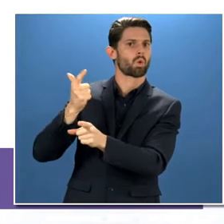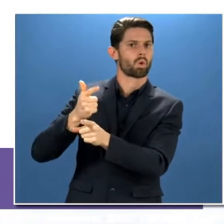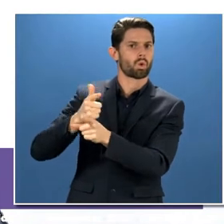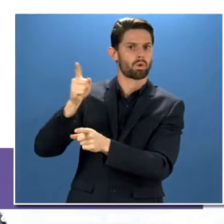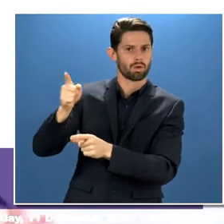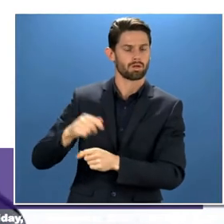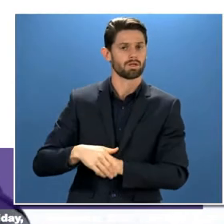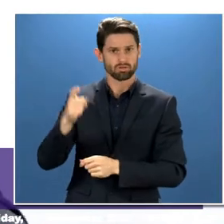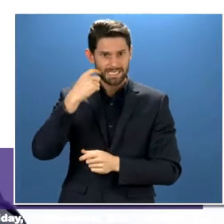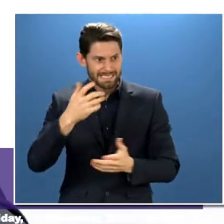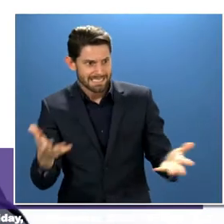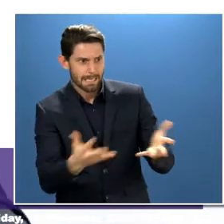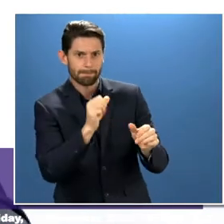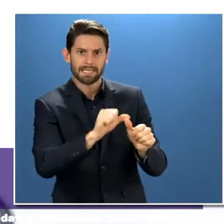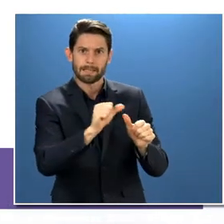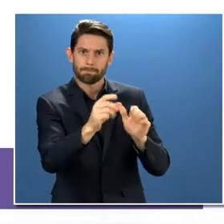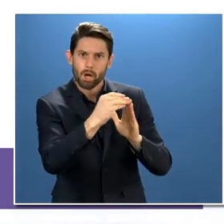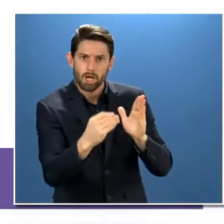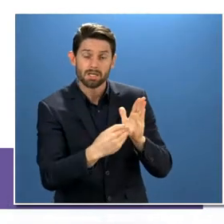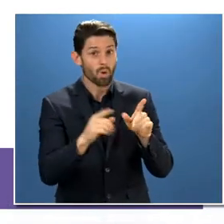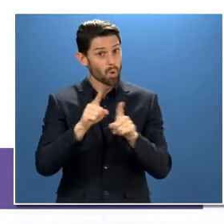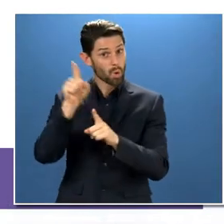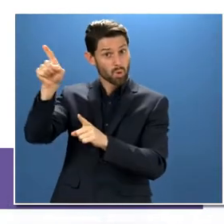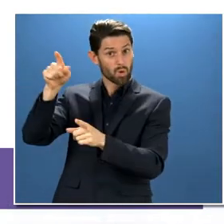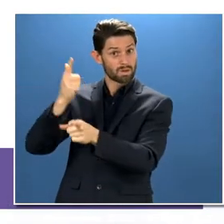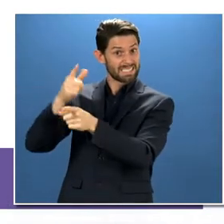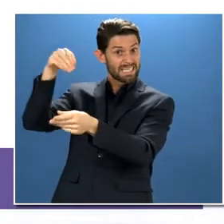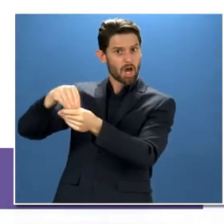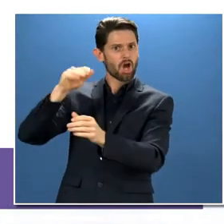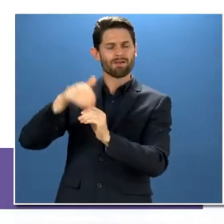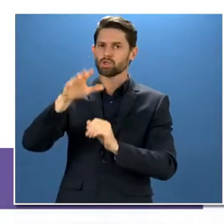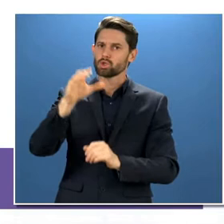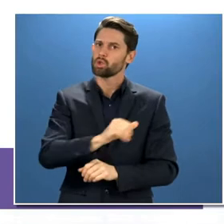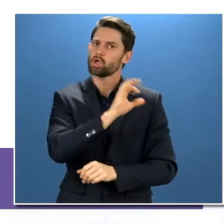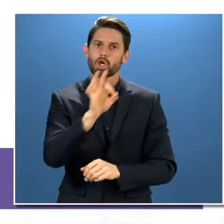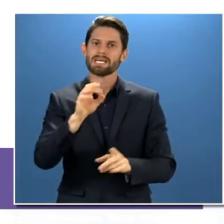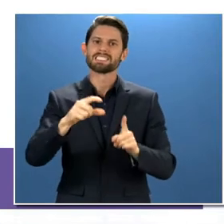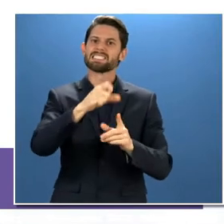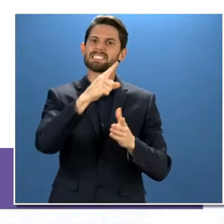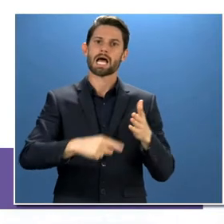issues such as segregation, which can create enormous problems for society now and in the future.